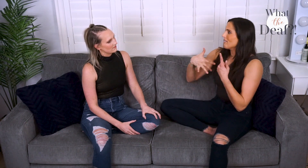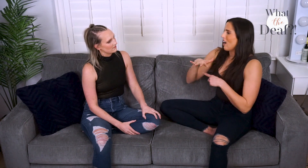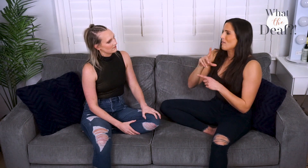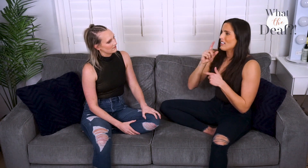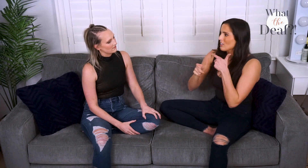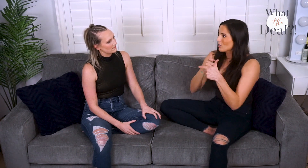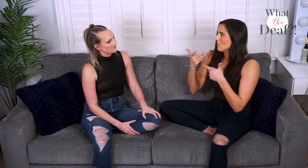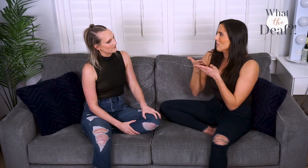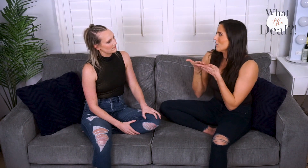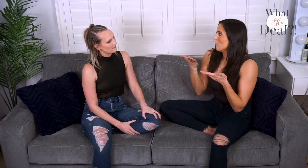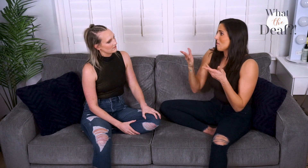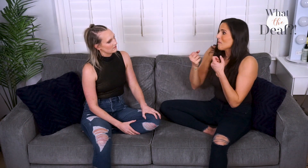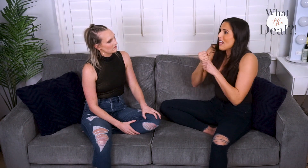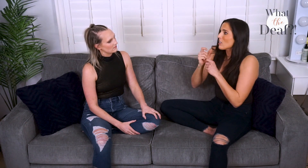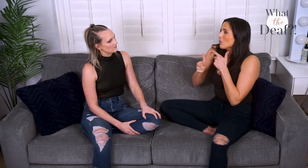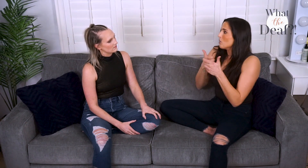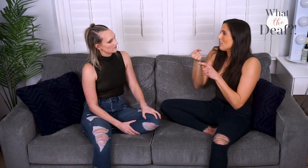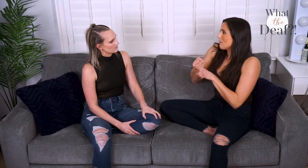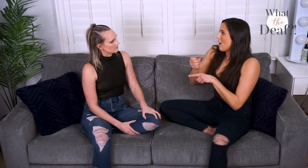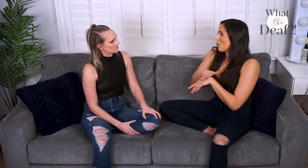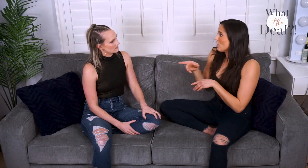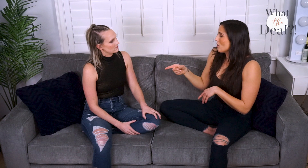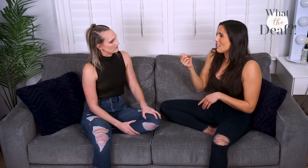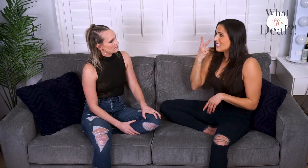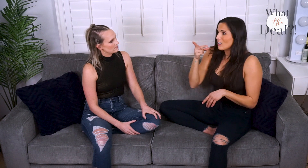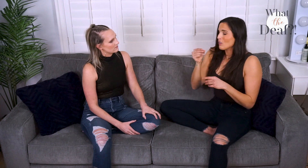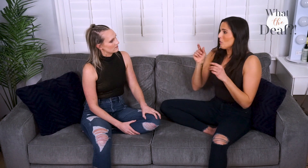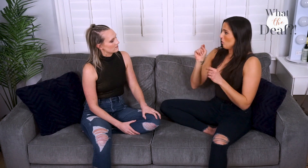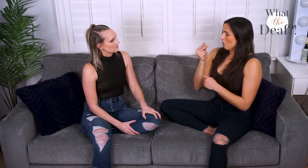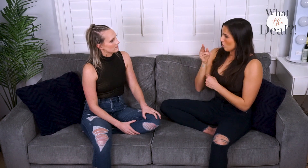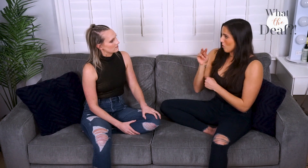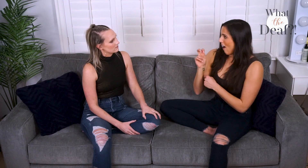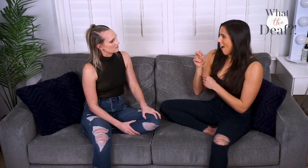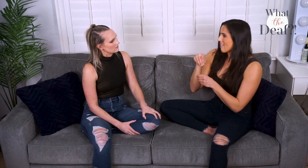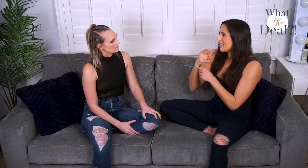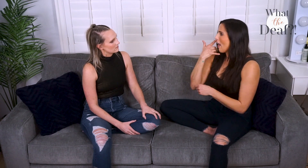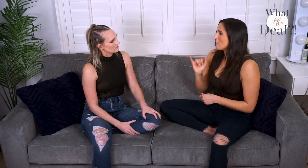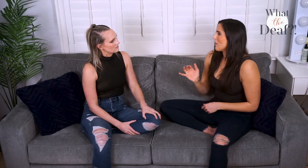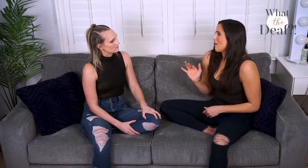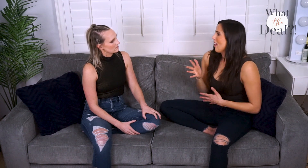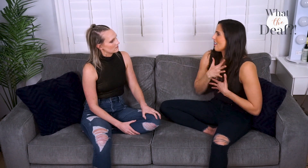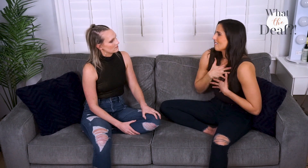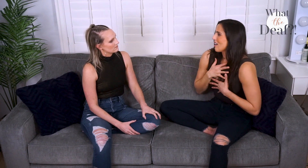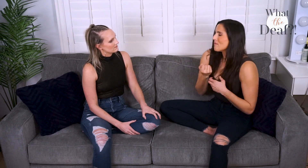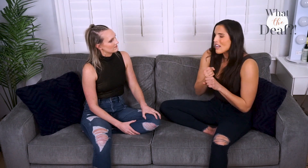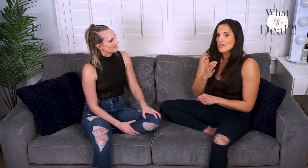and your environment was a huge difference and made a huge impact on you. To see you thrive in California